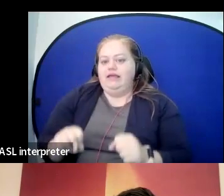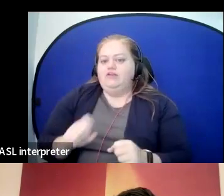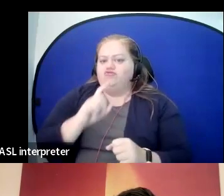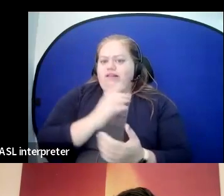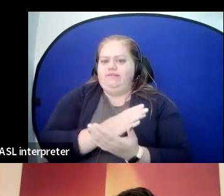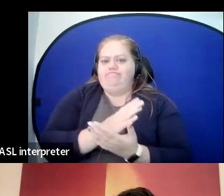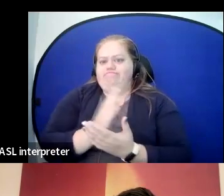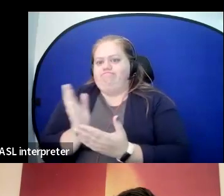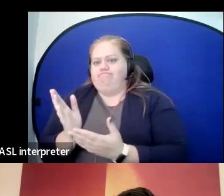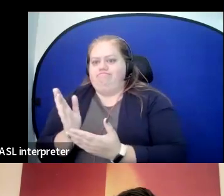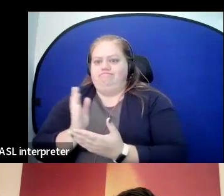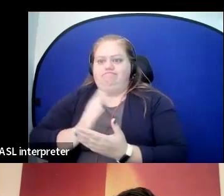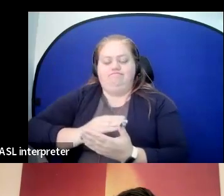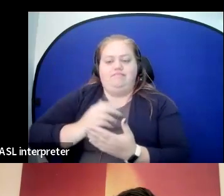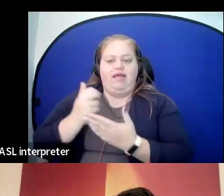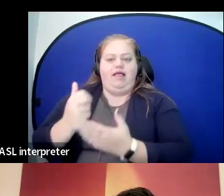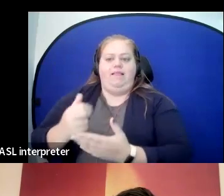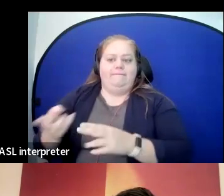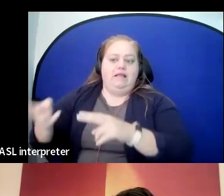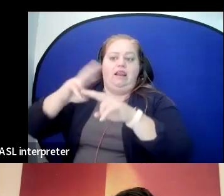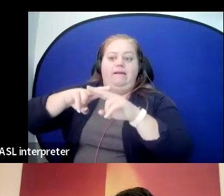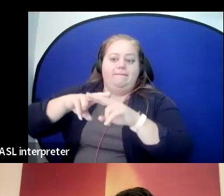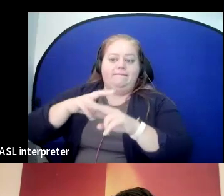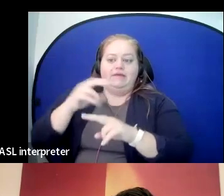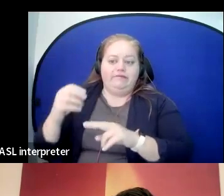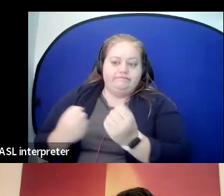It can scale well while also providing use